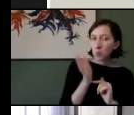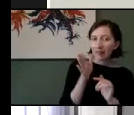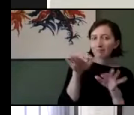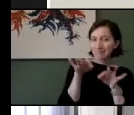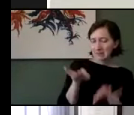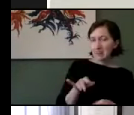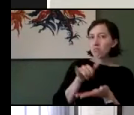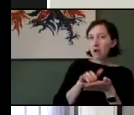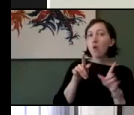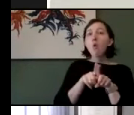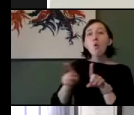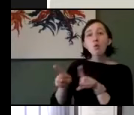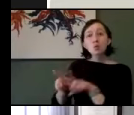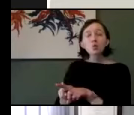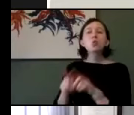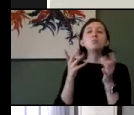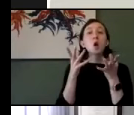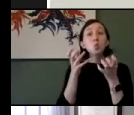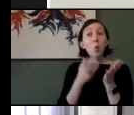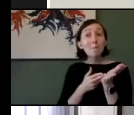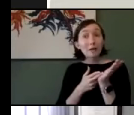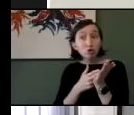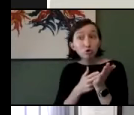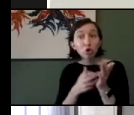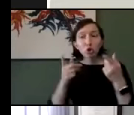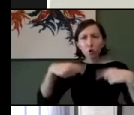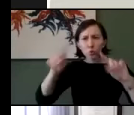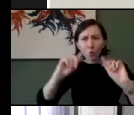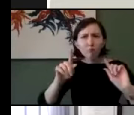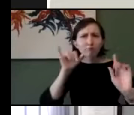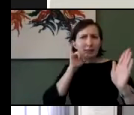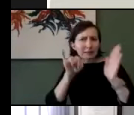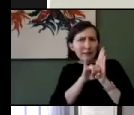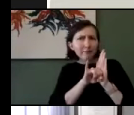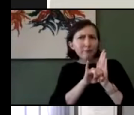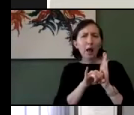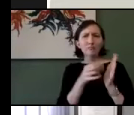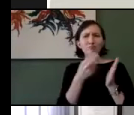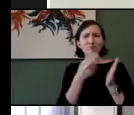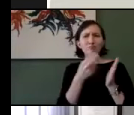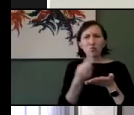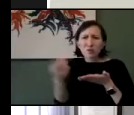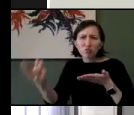We also want to make sure that you can identify some of the resources that are out there